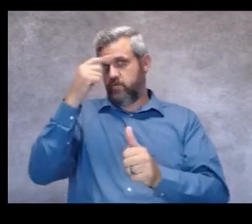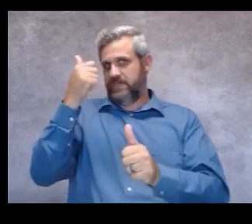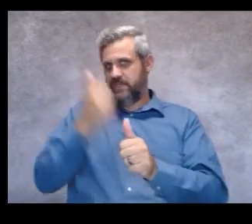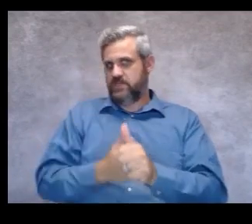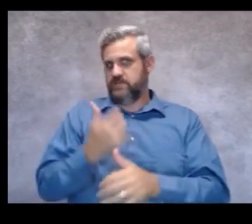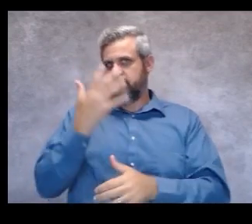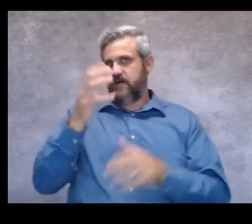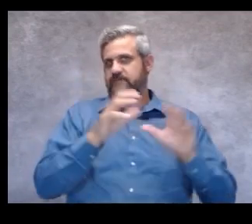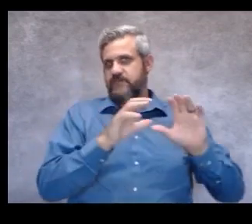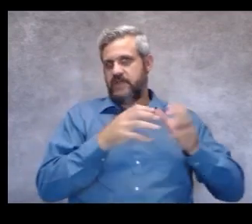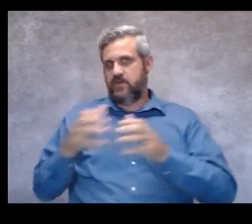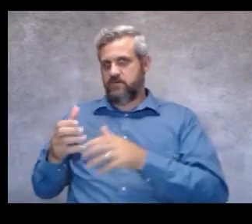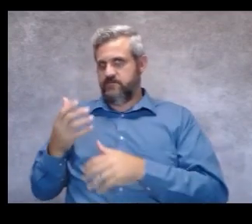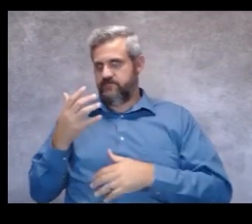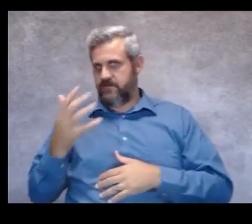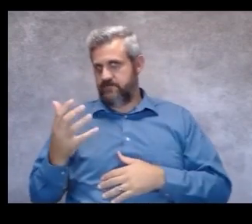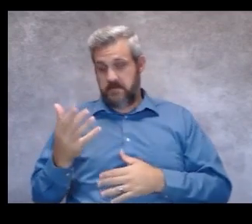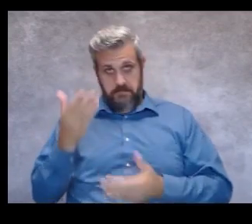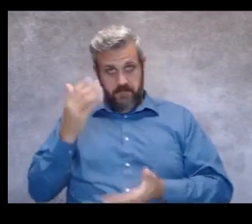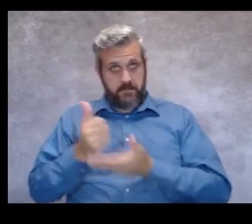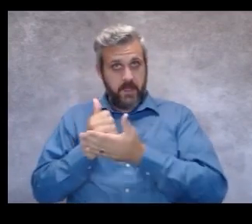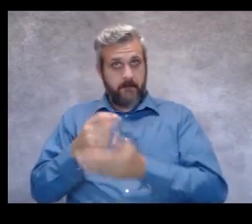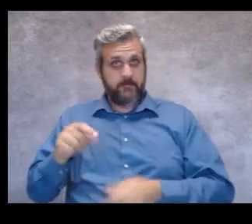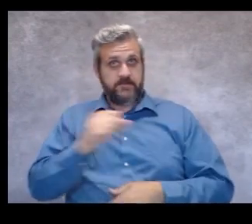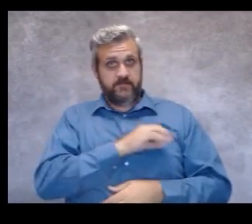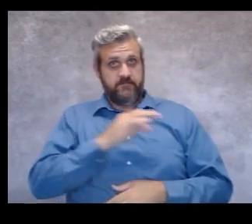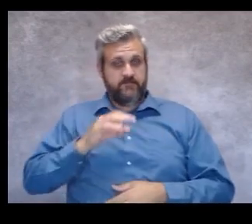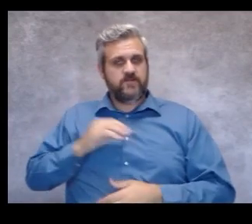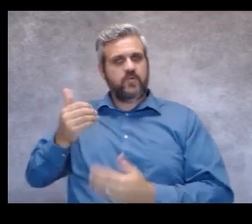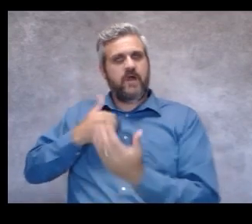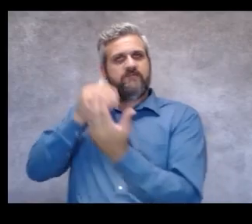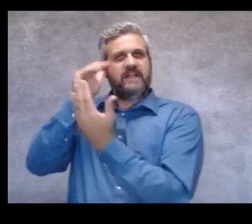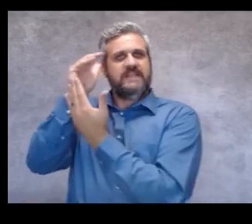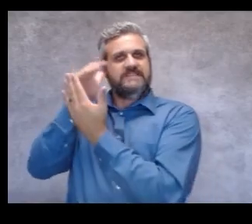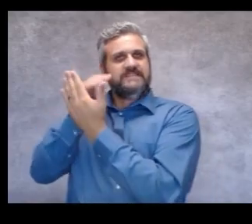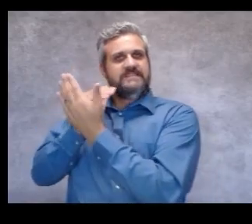categories. It may be helpful for them to have a list of characteristics for